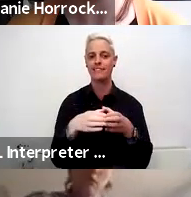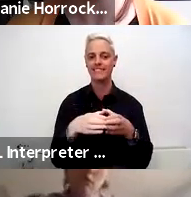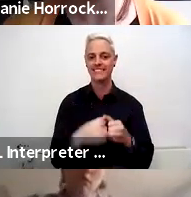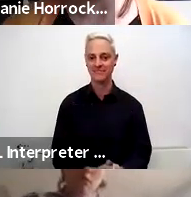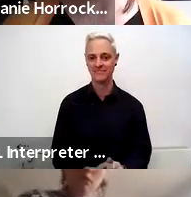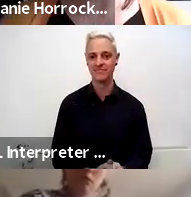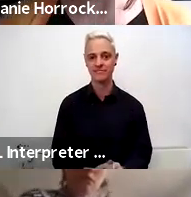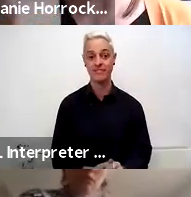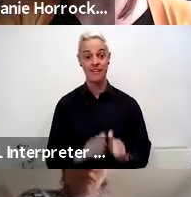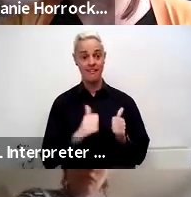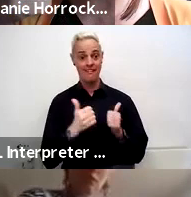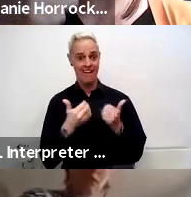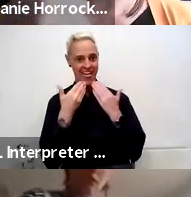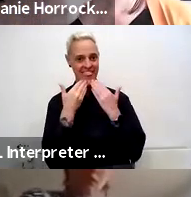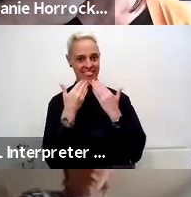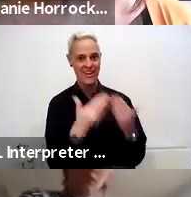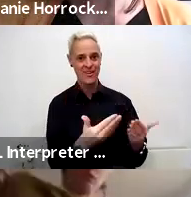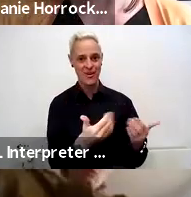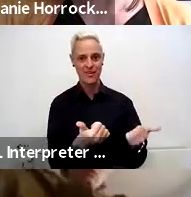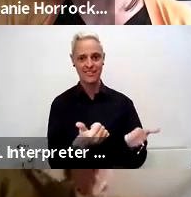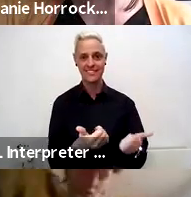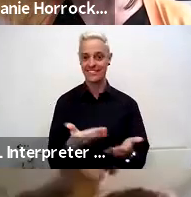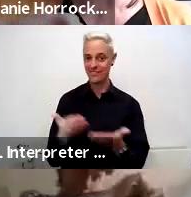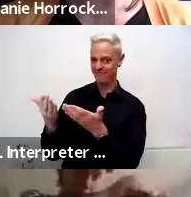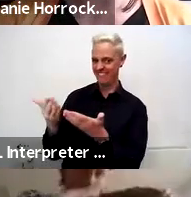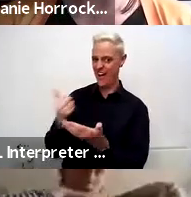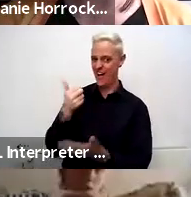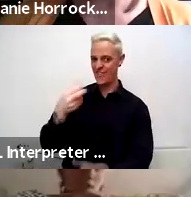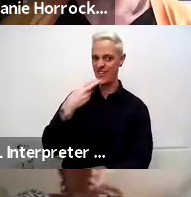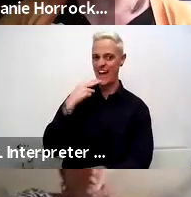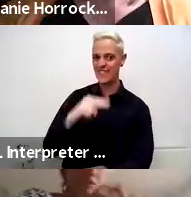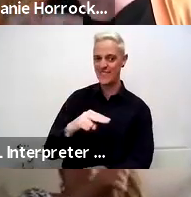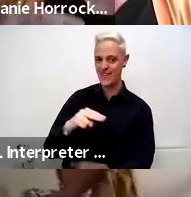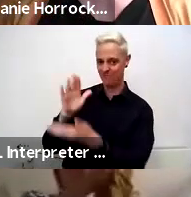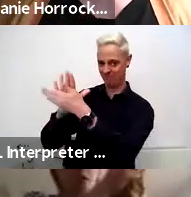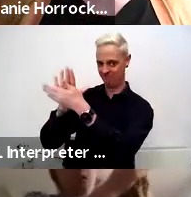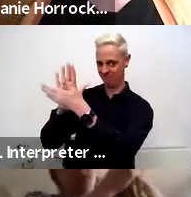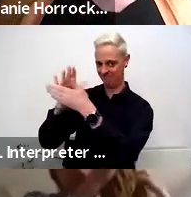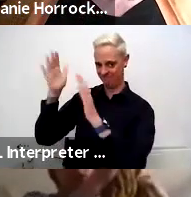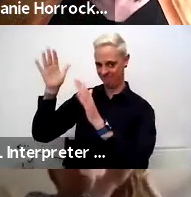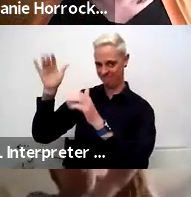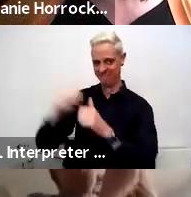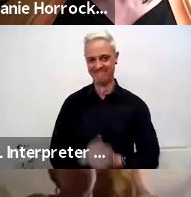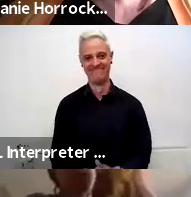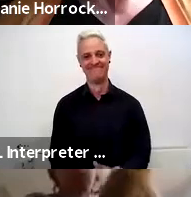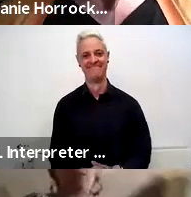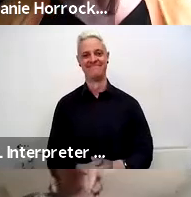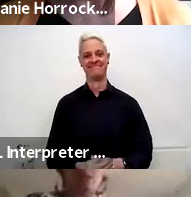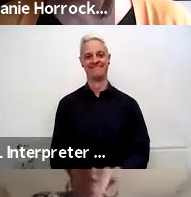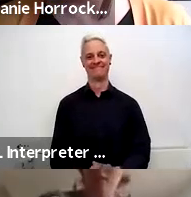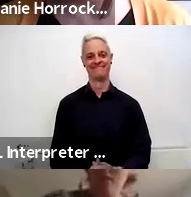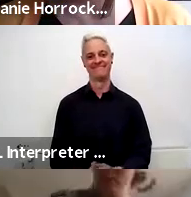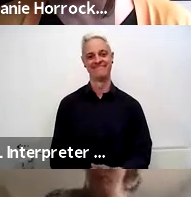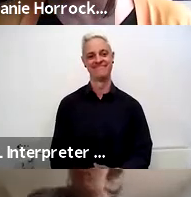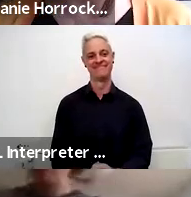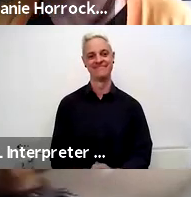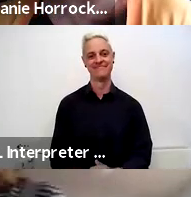Thank you. And can I start by saying, good afternoon, and I hope I've done that correctly.